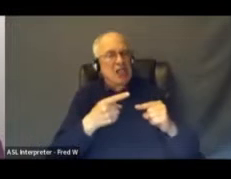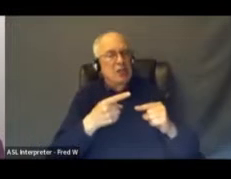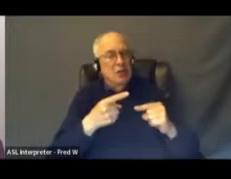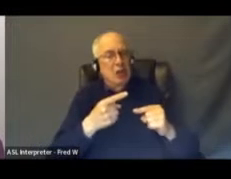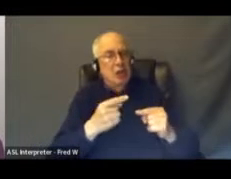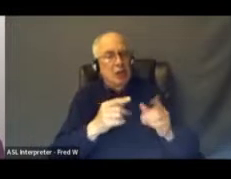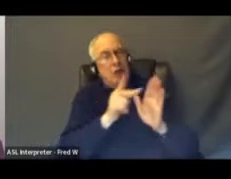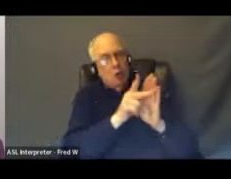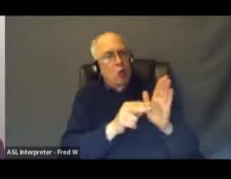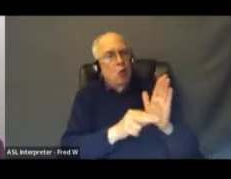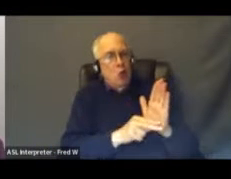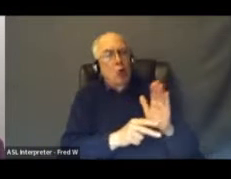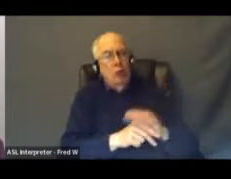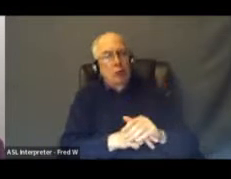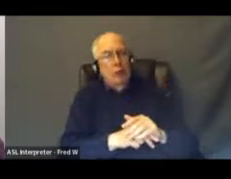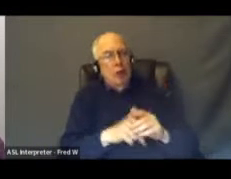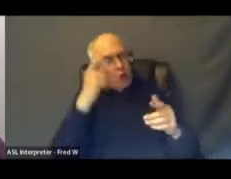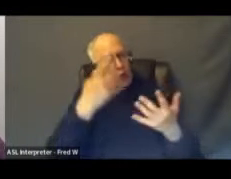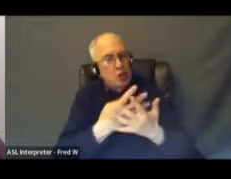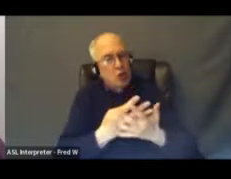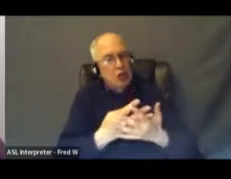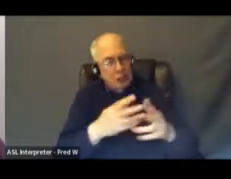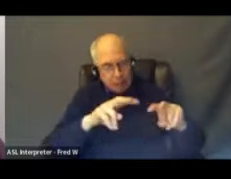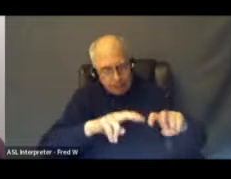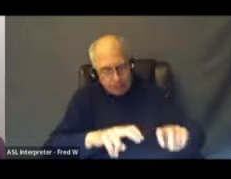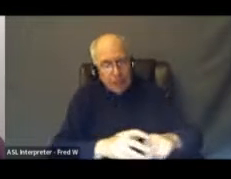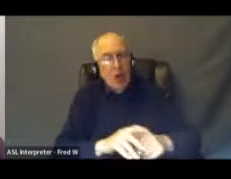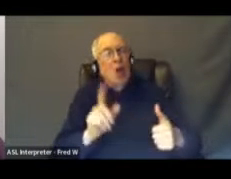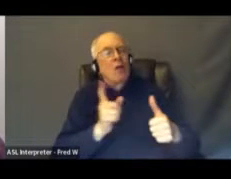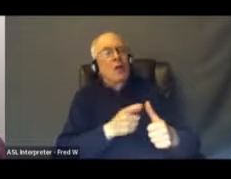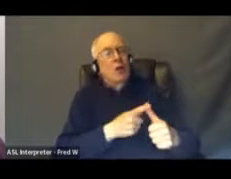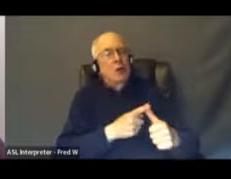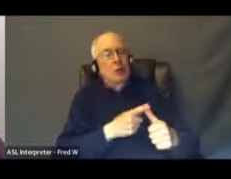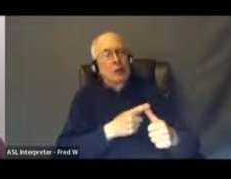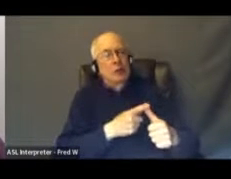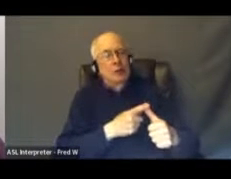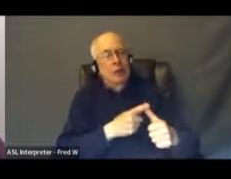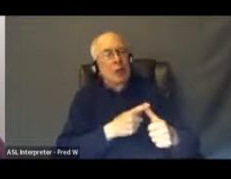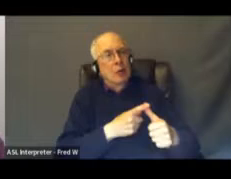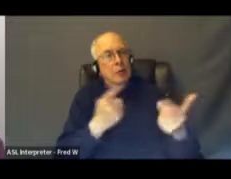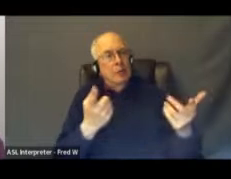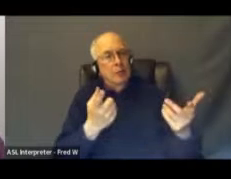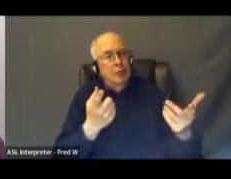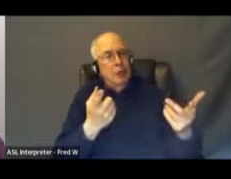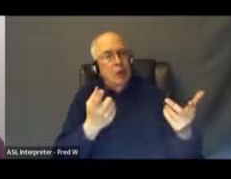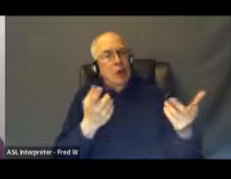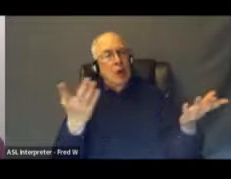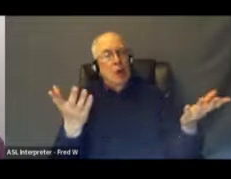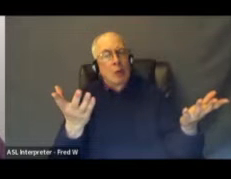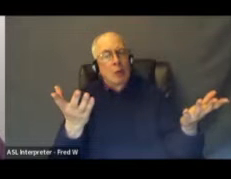for injury history. The first part of the brain injury protocol is to work through a